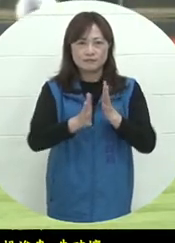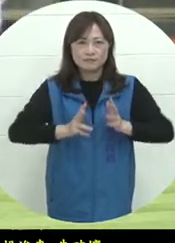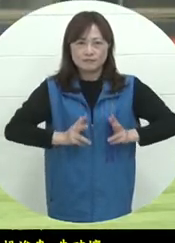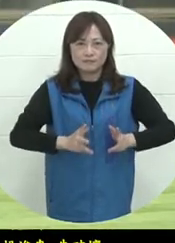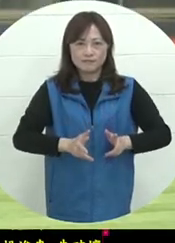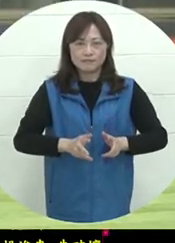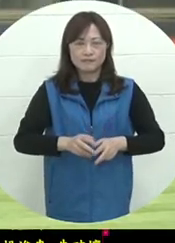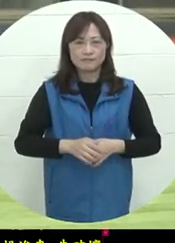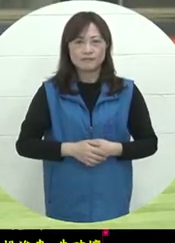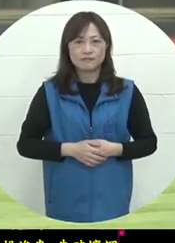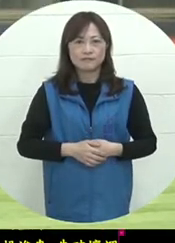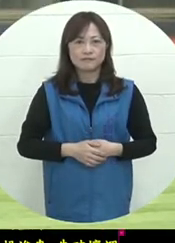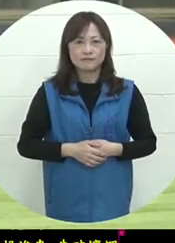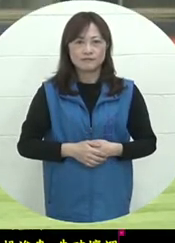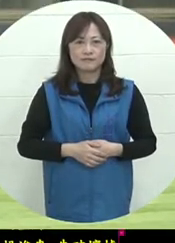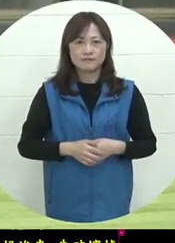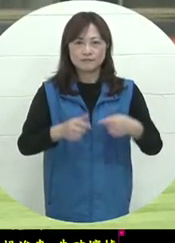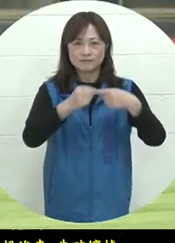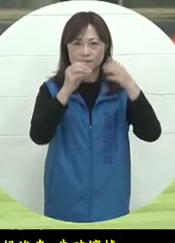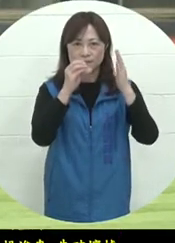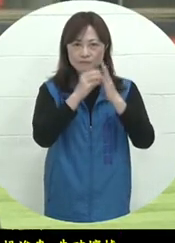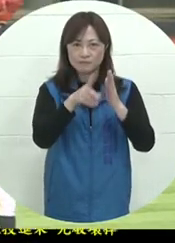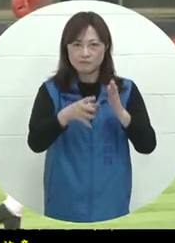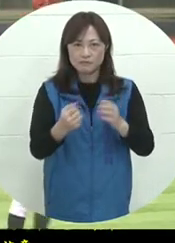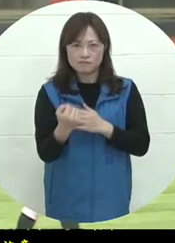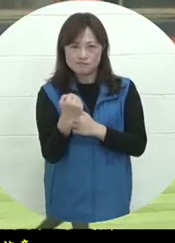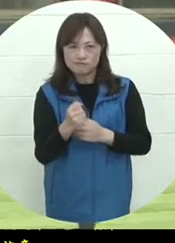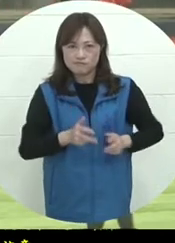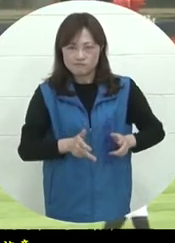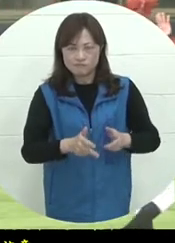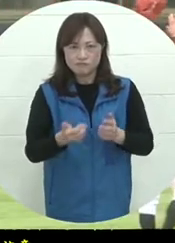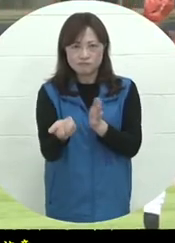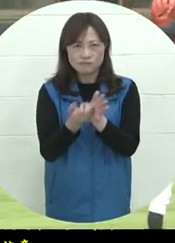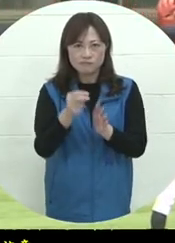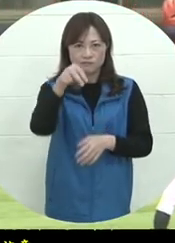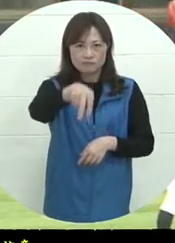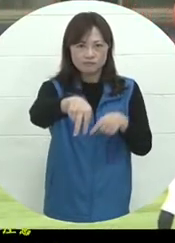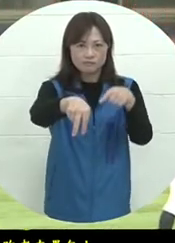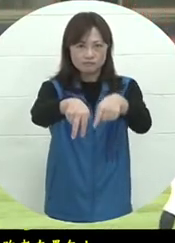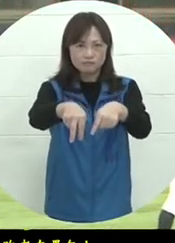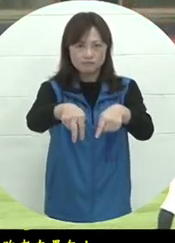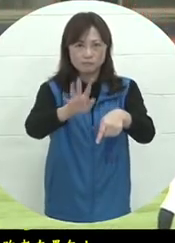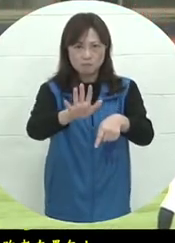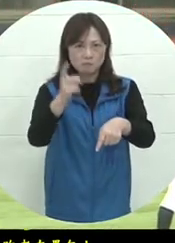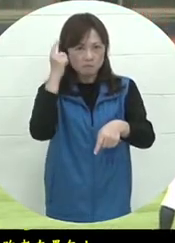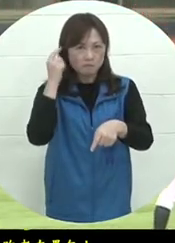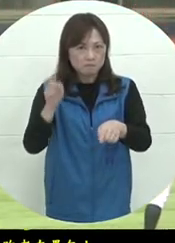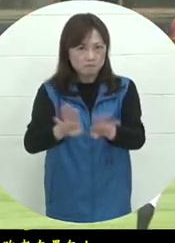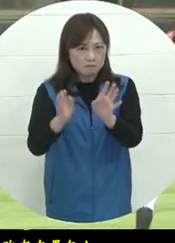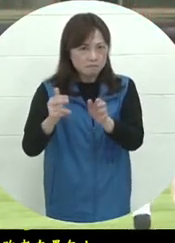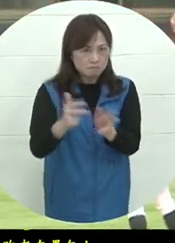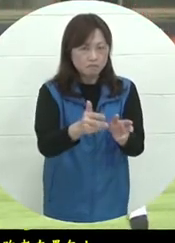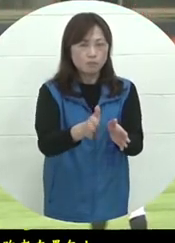was very active in the first inning on the base bag. Just now, the second base runner actually started to hit the ball. At the same time,